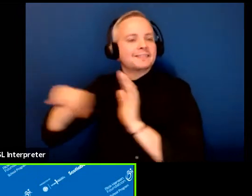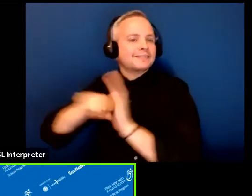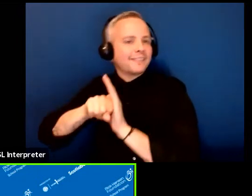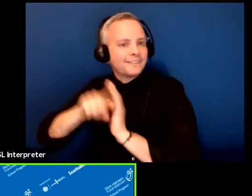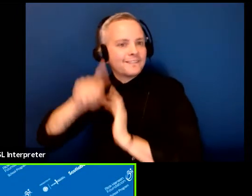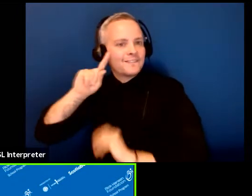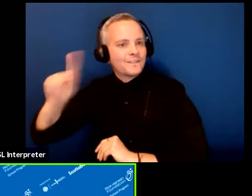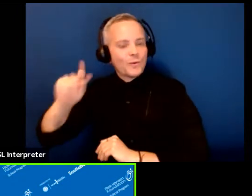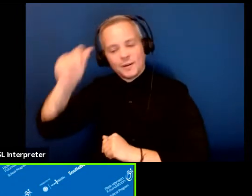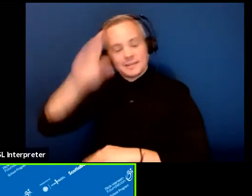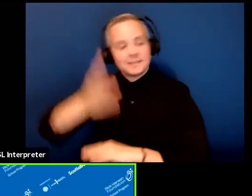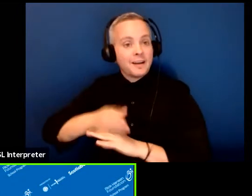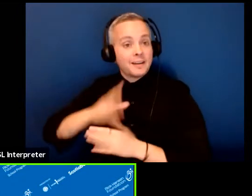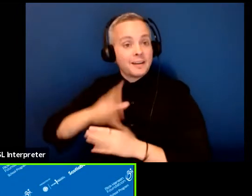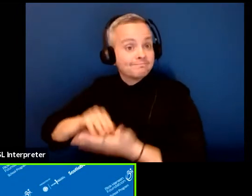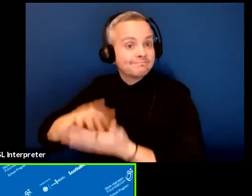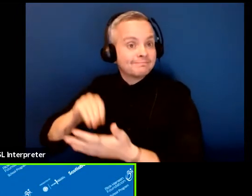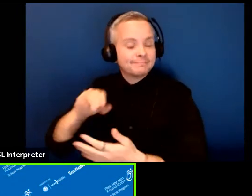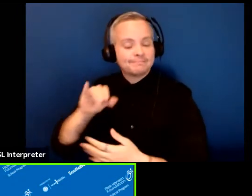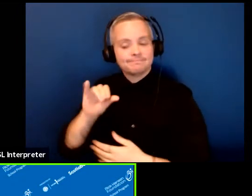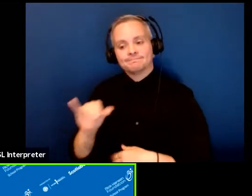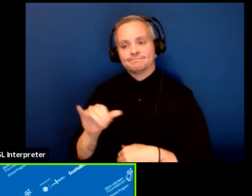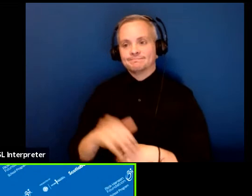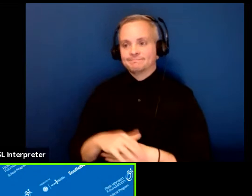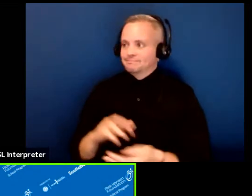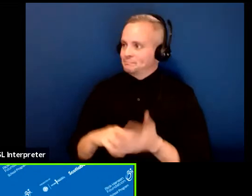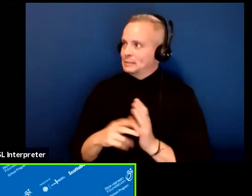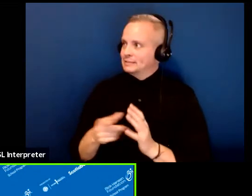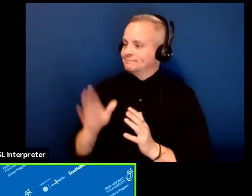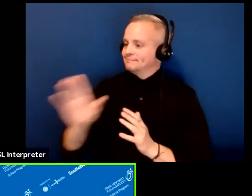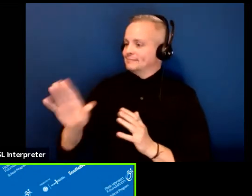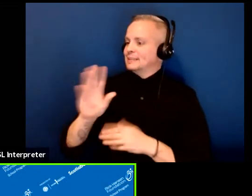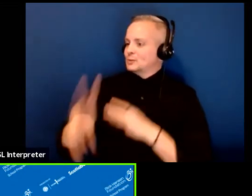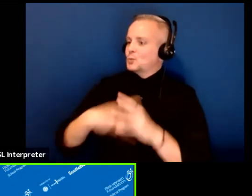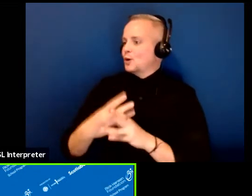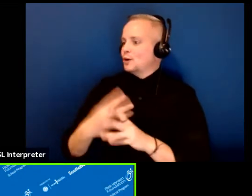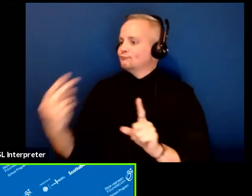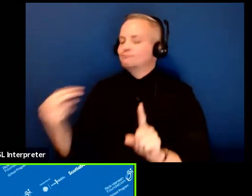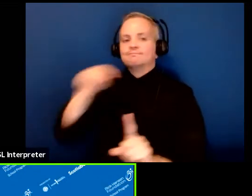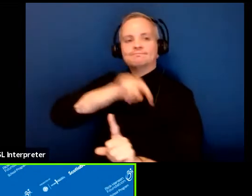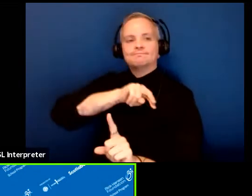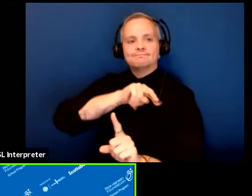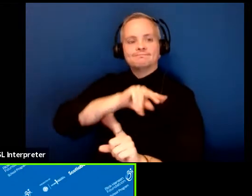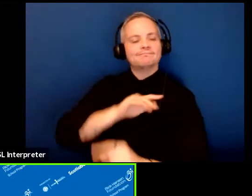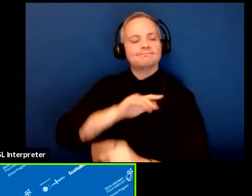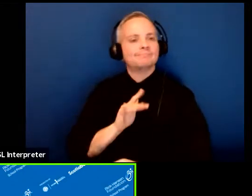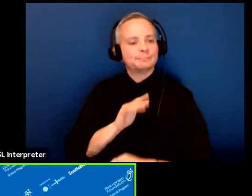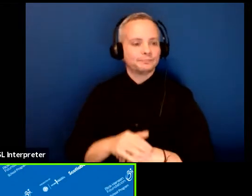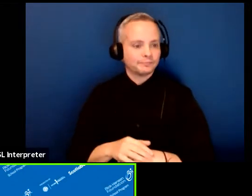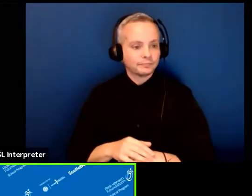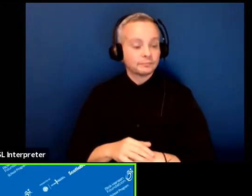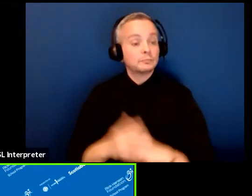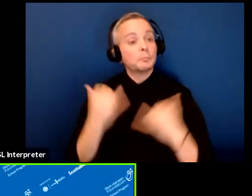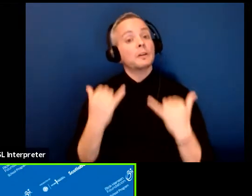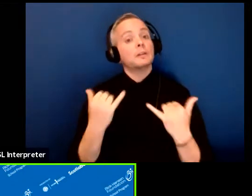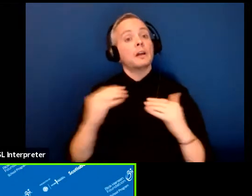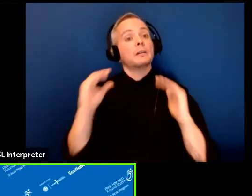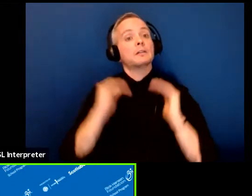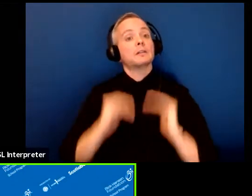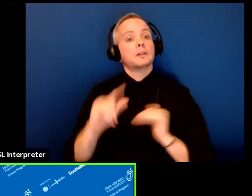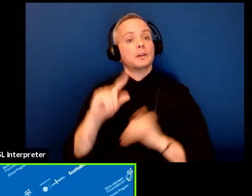AND TEACHING HIM HOW TO LOOK AT THINGS A LITTLE DIFFERENTLY. WE HAVE A QUESTION FROM MEGAN SCHREINER.